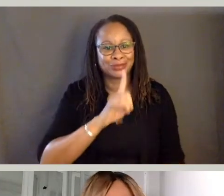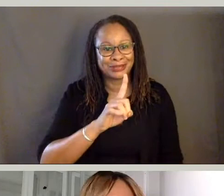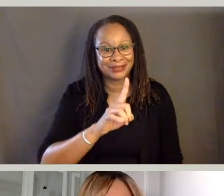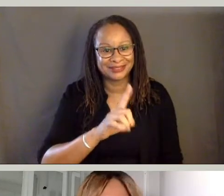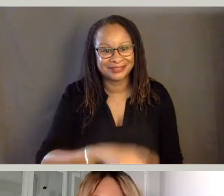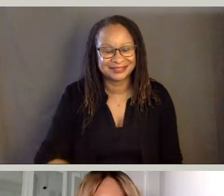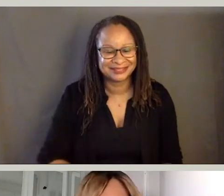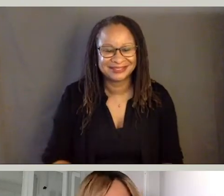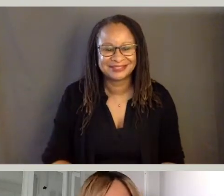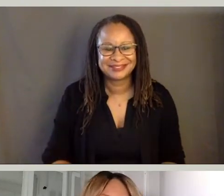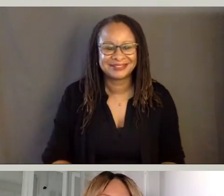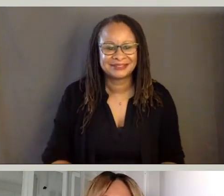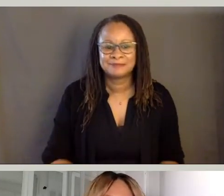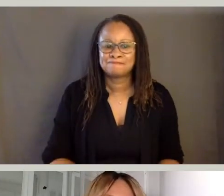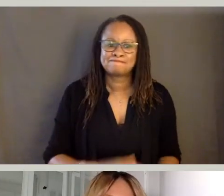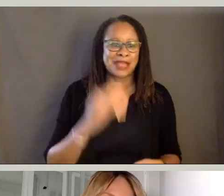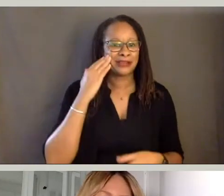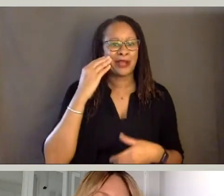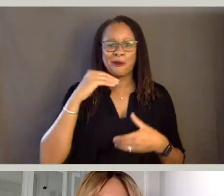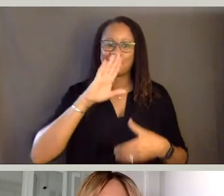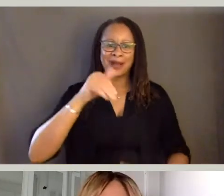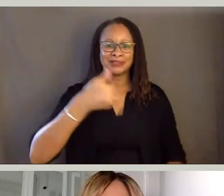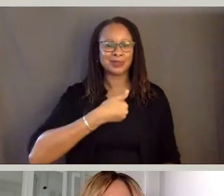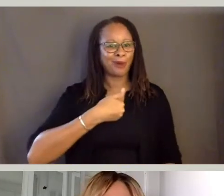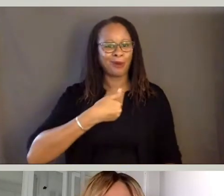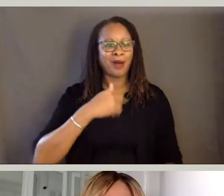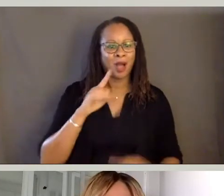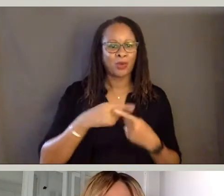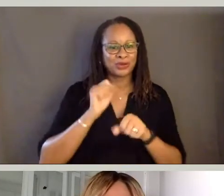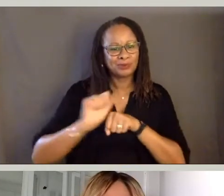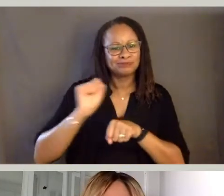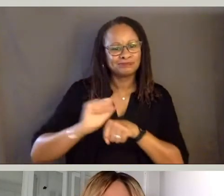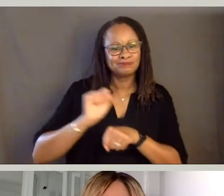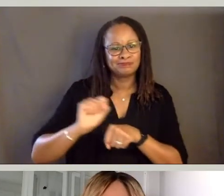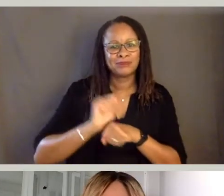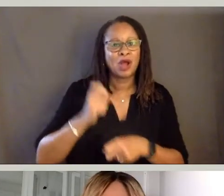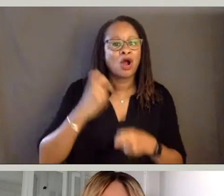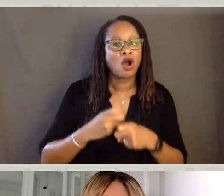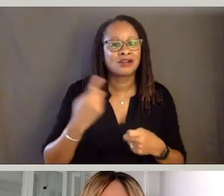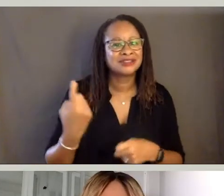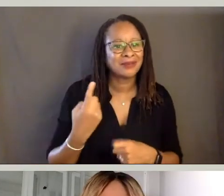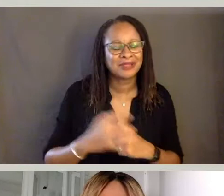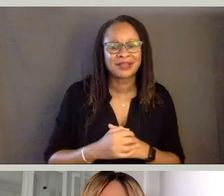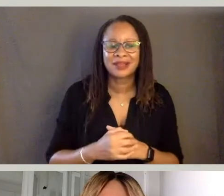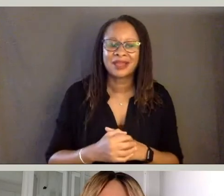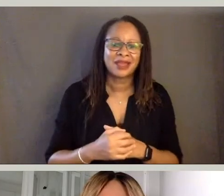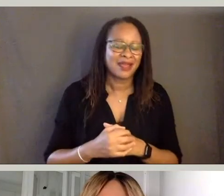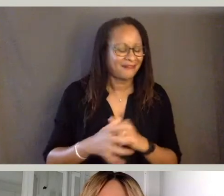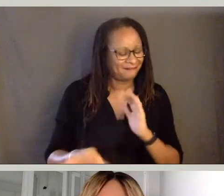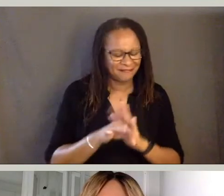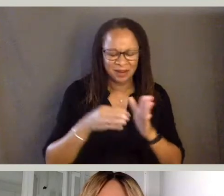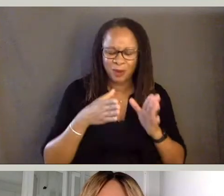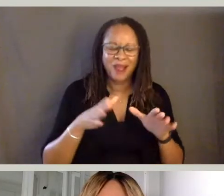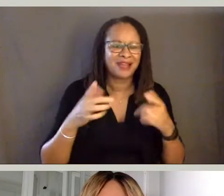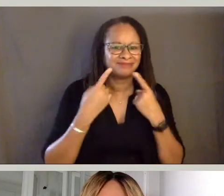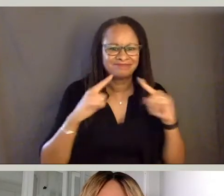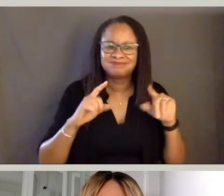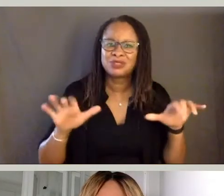I know in my spirit that like, when you work really, really hard at something and just find a way to do it, that you'll get better at it.